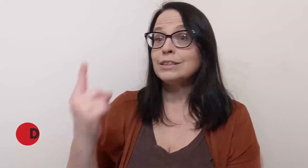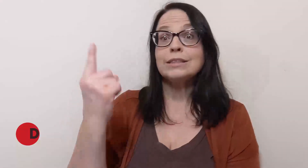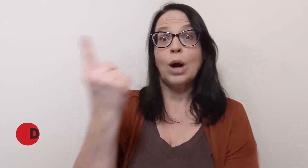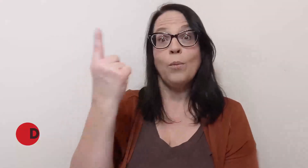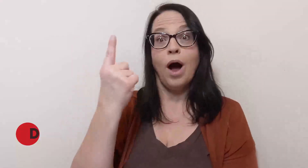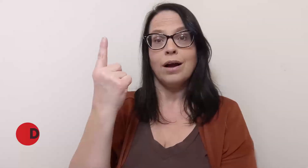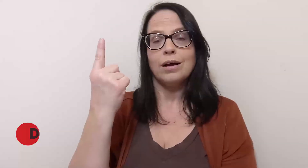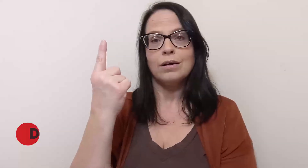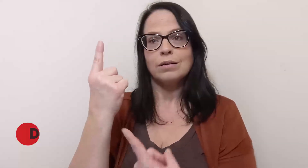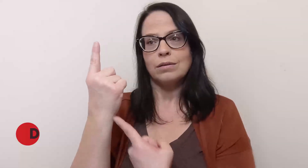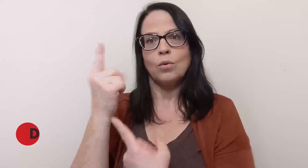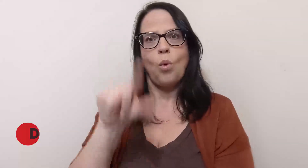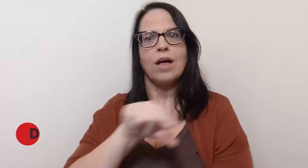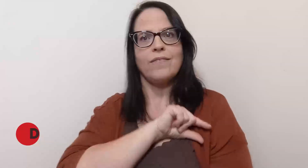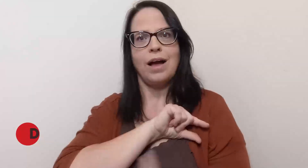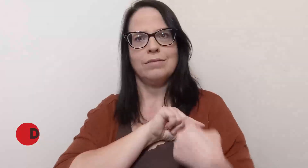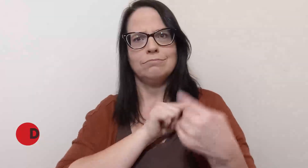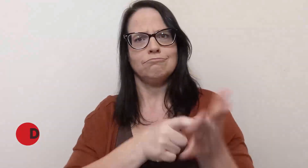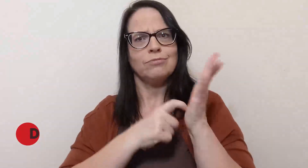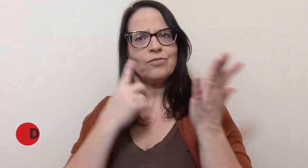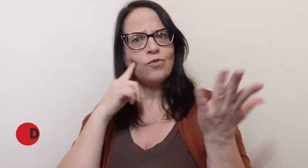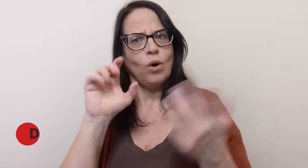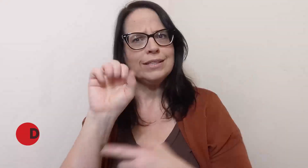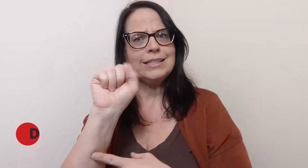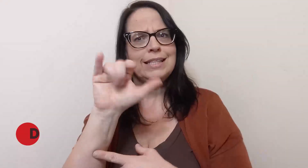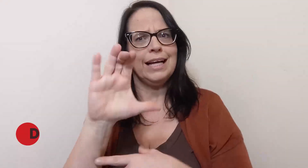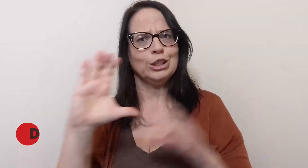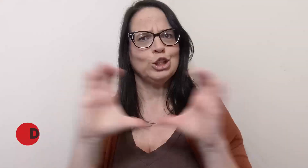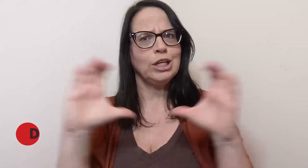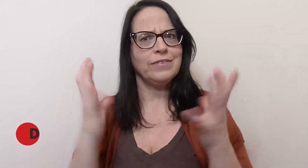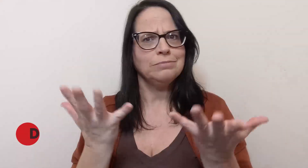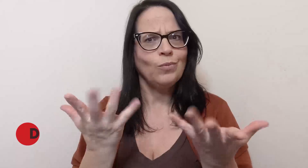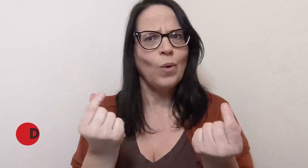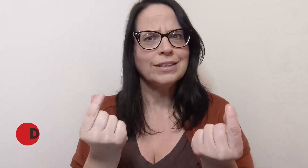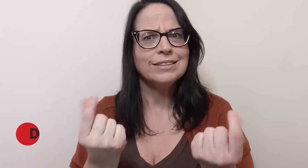[ROBYN]: How does someone qualify for a SLIC national certificate?